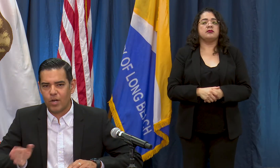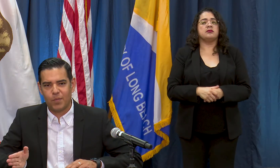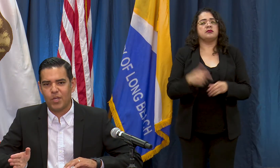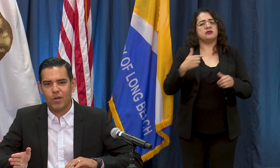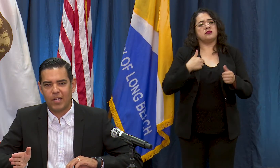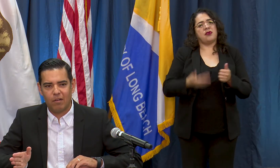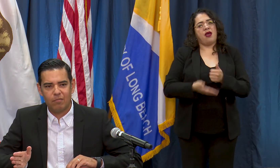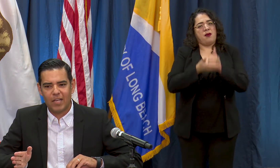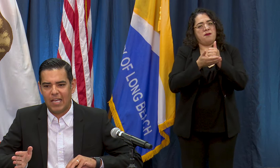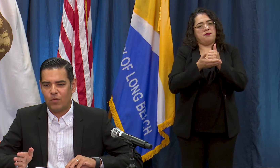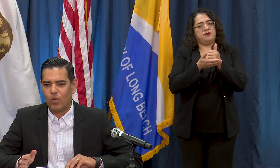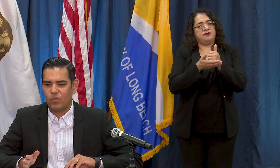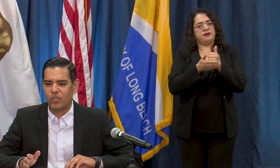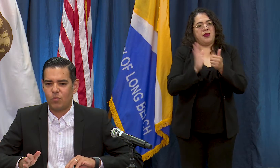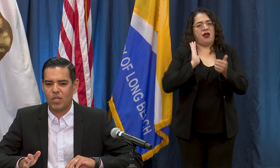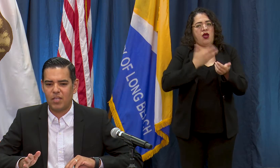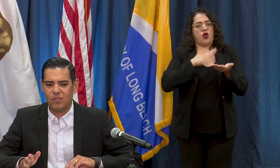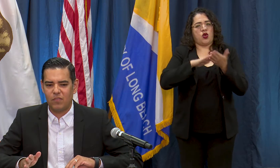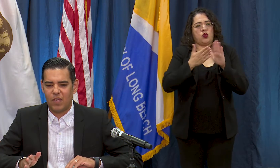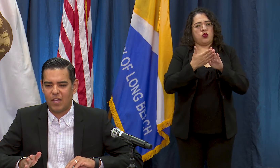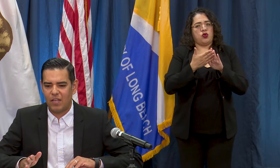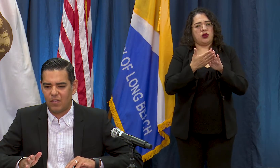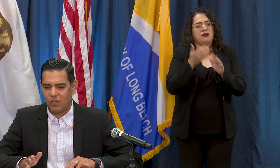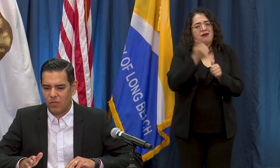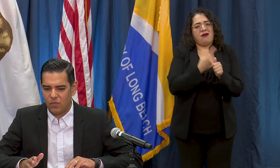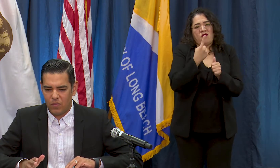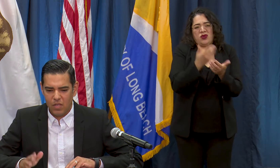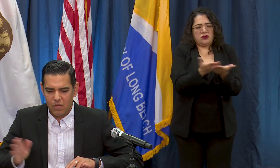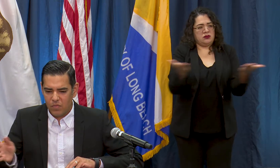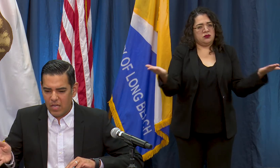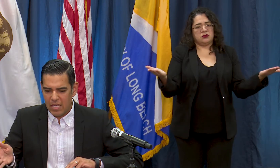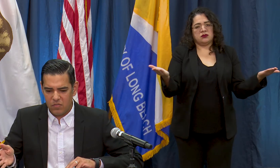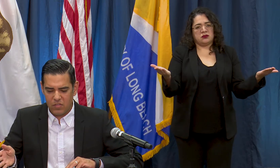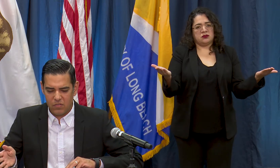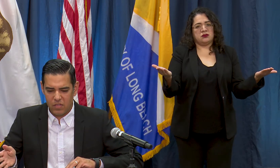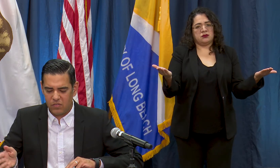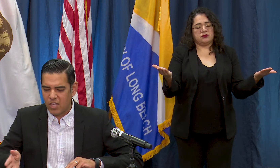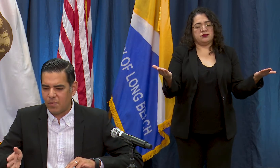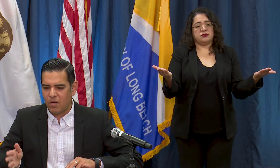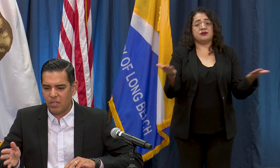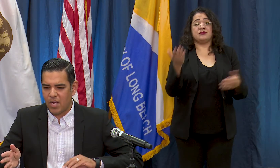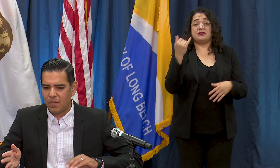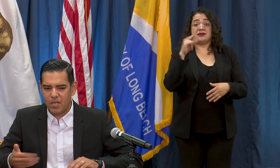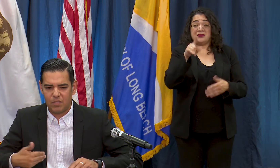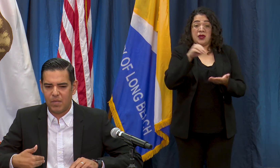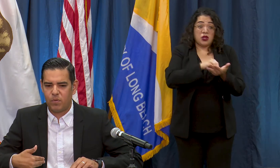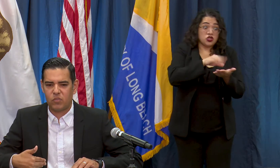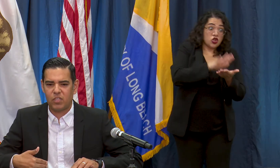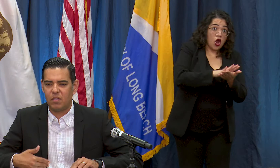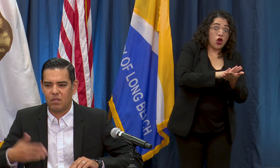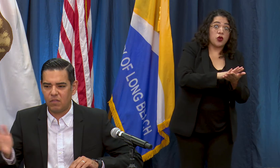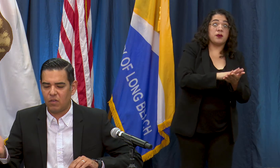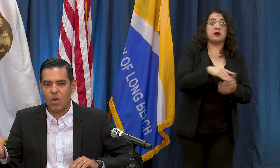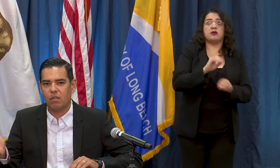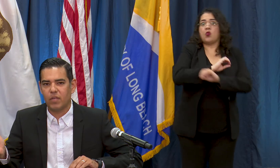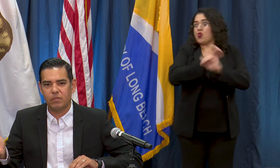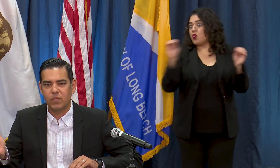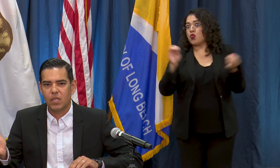in our community right now and whether someone is documented or undocumented to me personally is irrelevant.